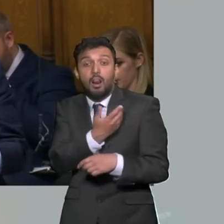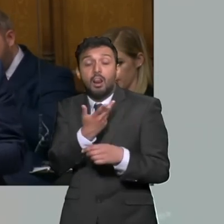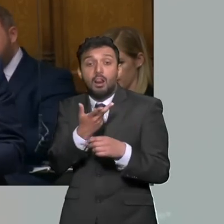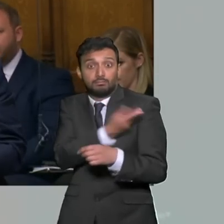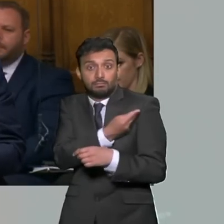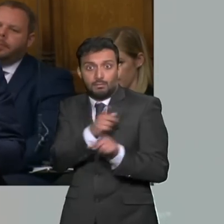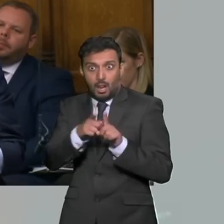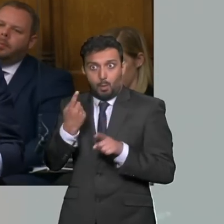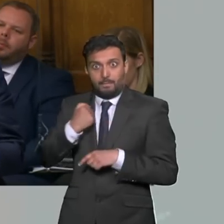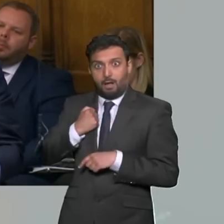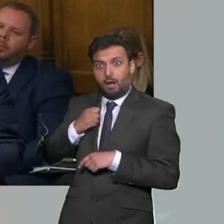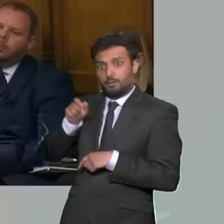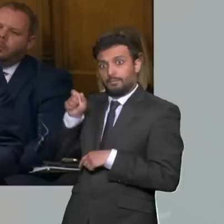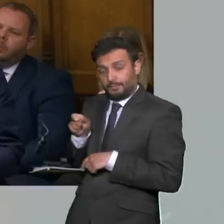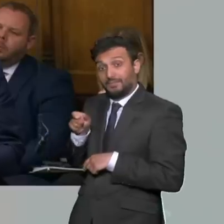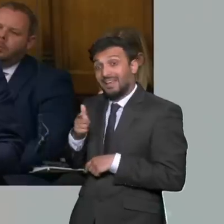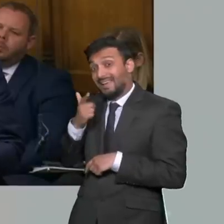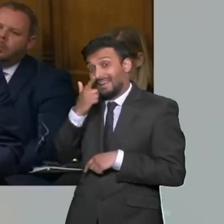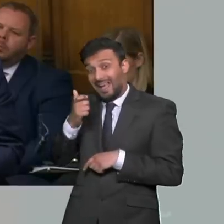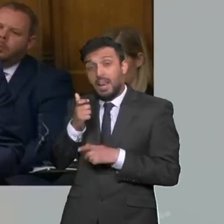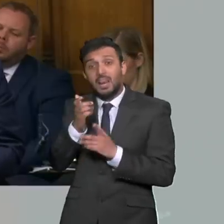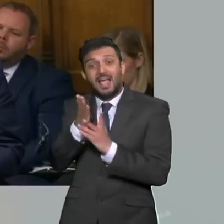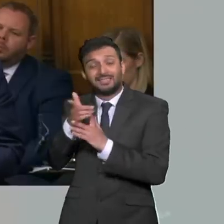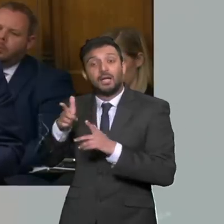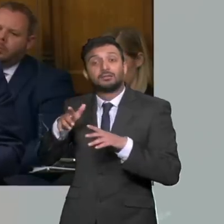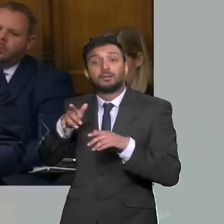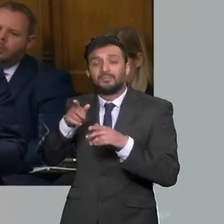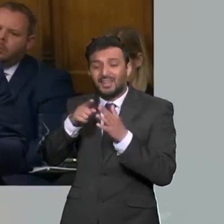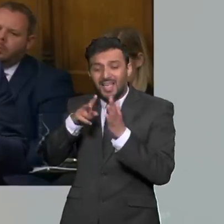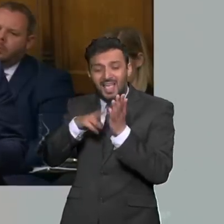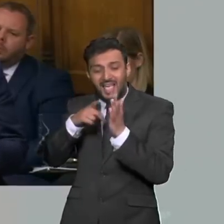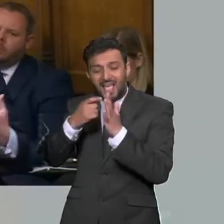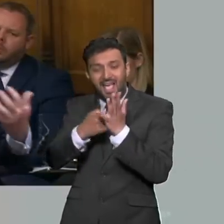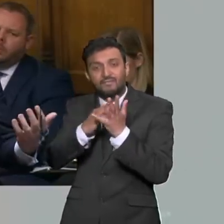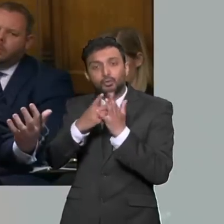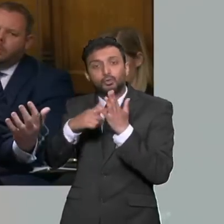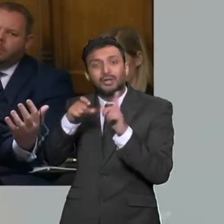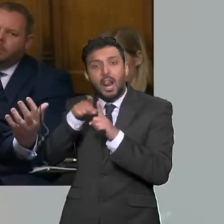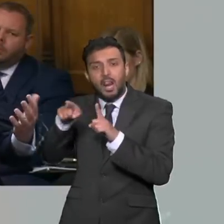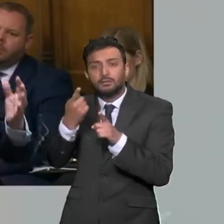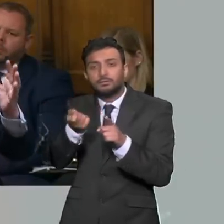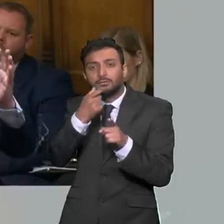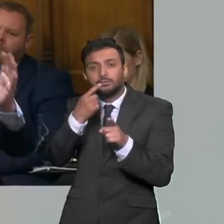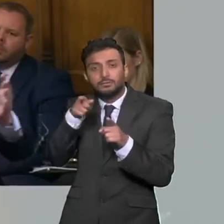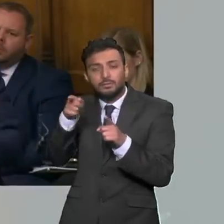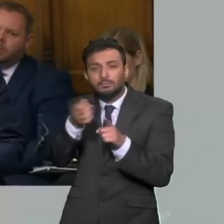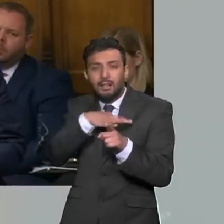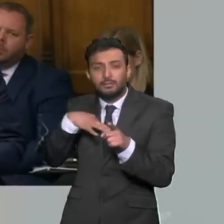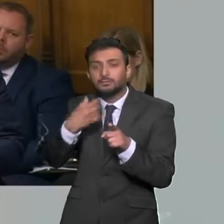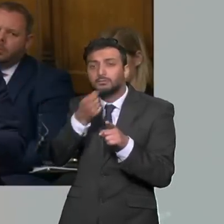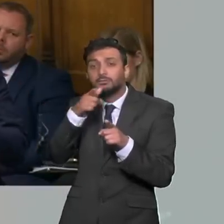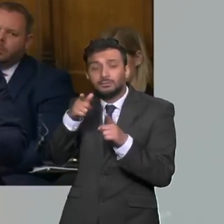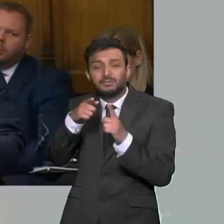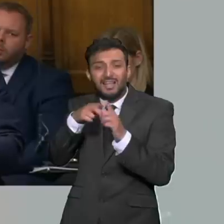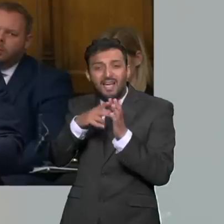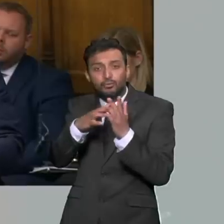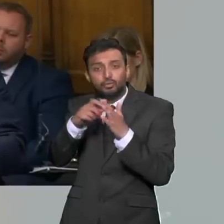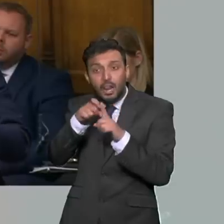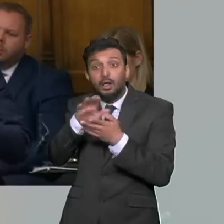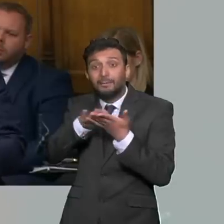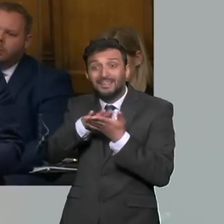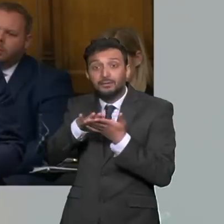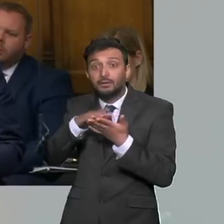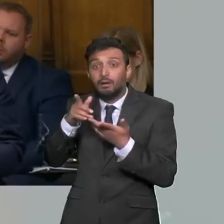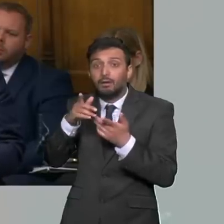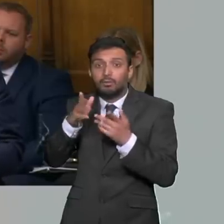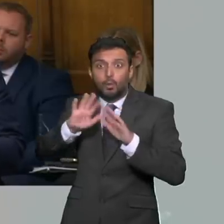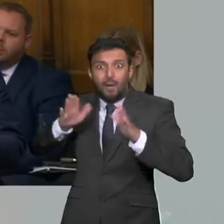can get access to British wonder-drug Evusheld—not next winter, not next year, but now—so that